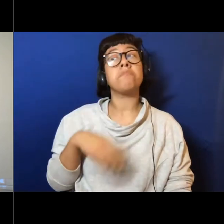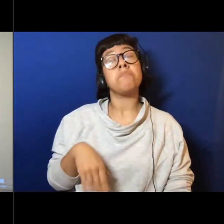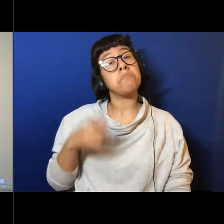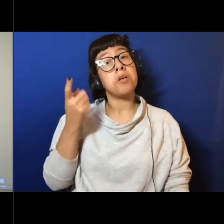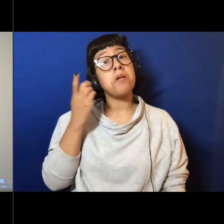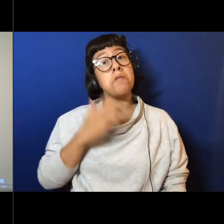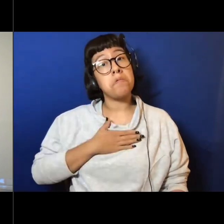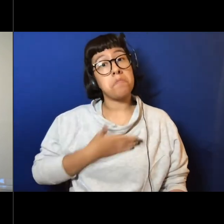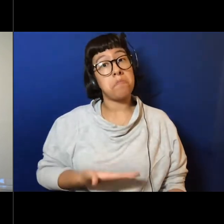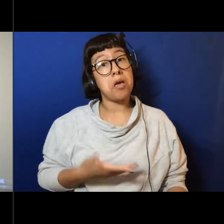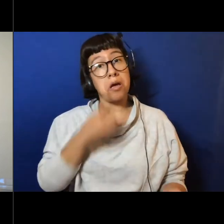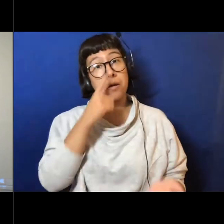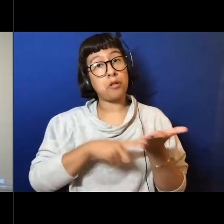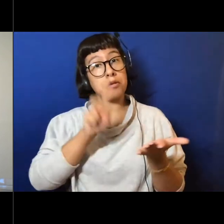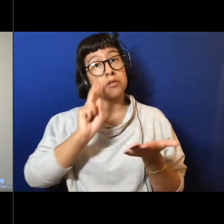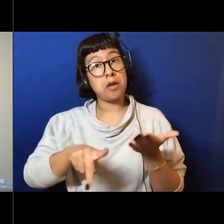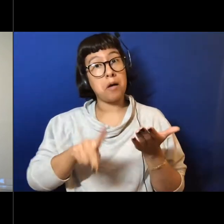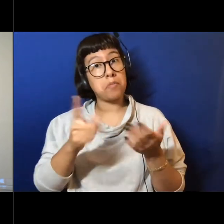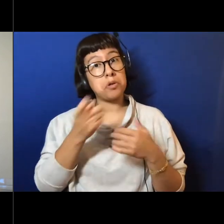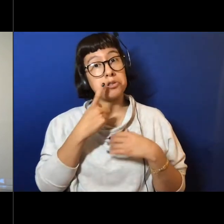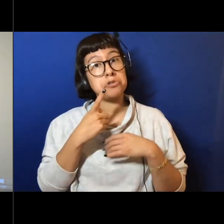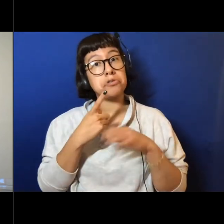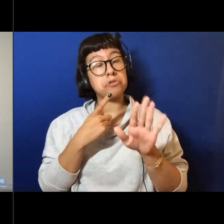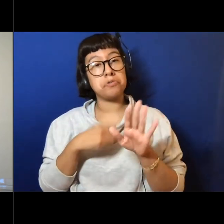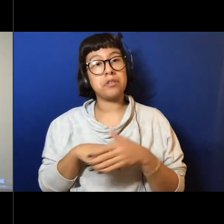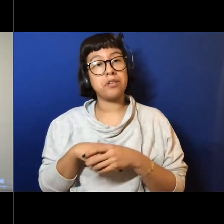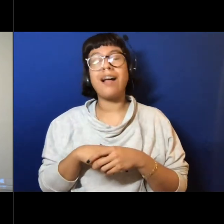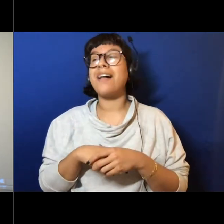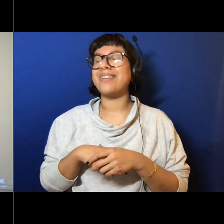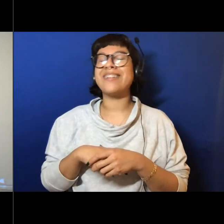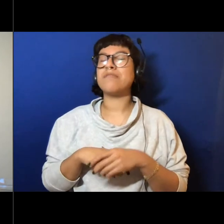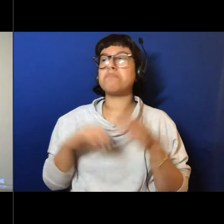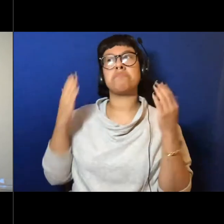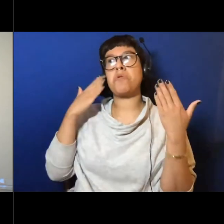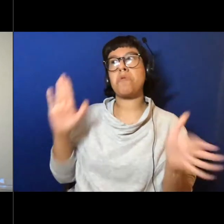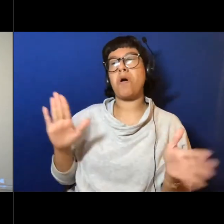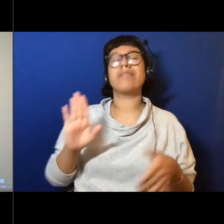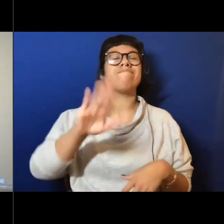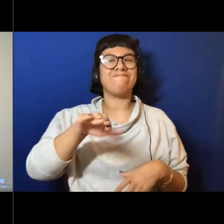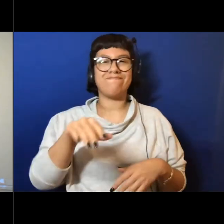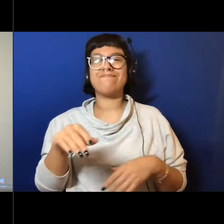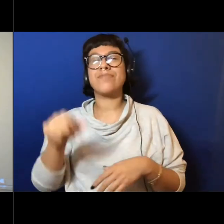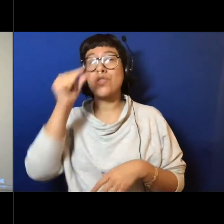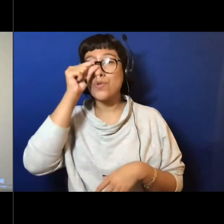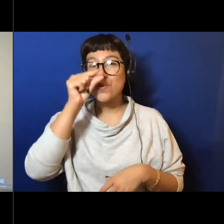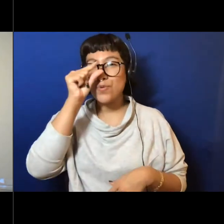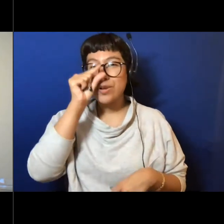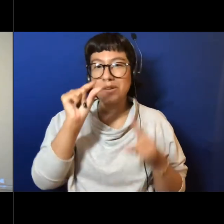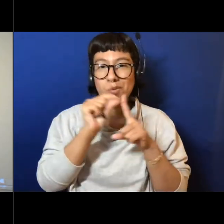If you don't know the answer to that, I'll share what I found. So if you look at the Greek word that it comes from,